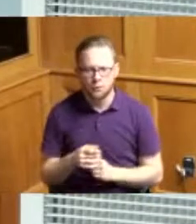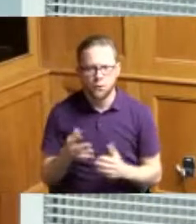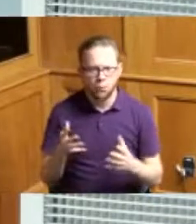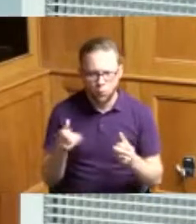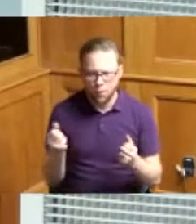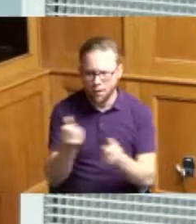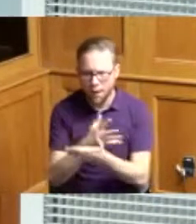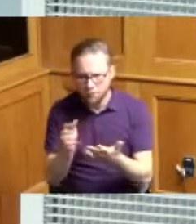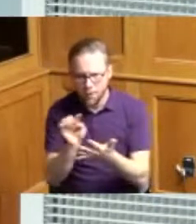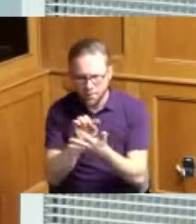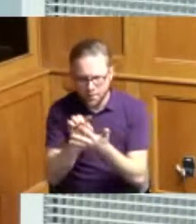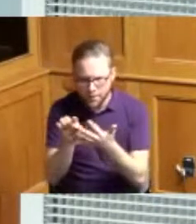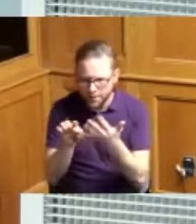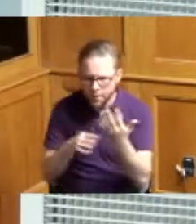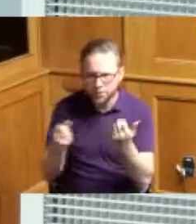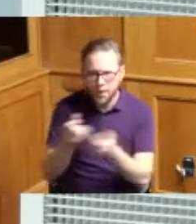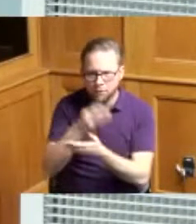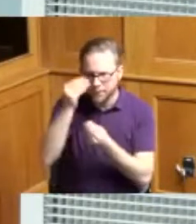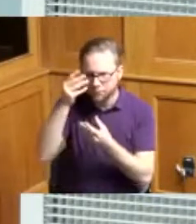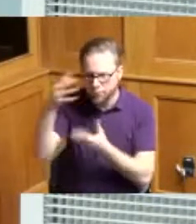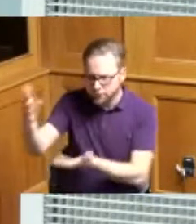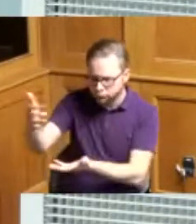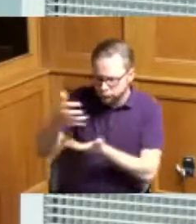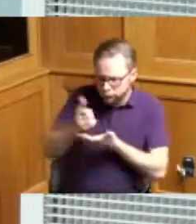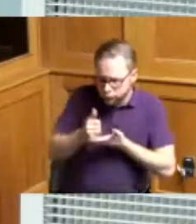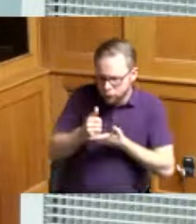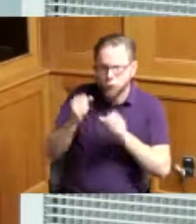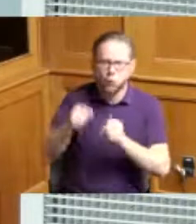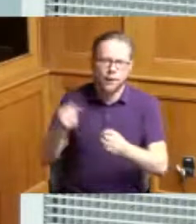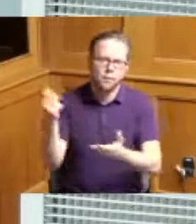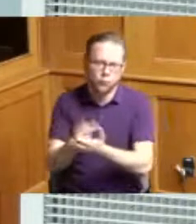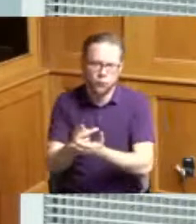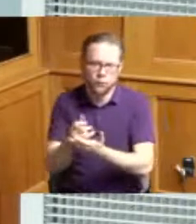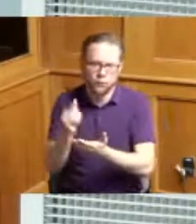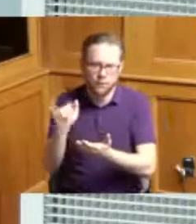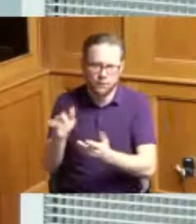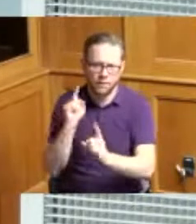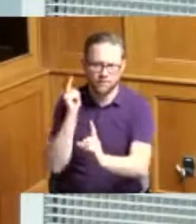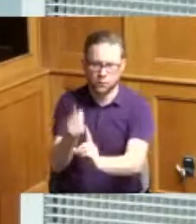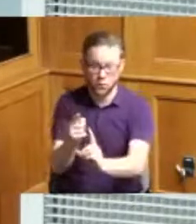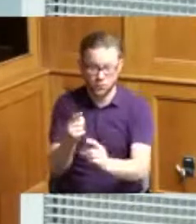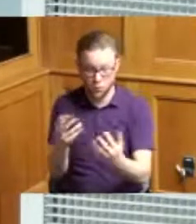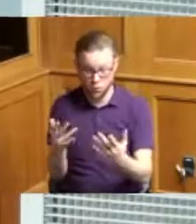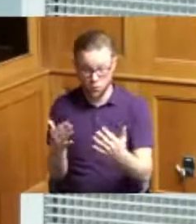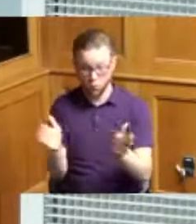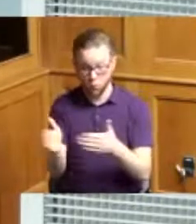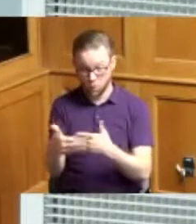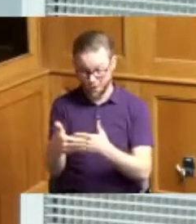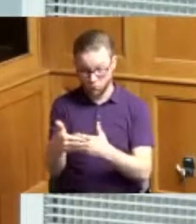to approve the application and so the waiting room I think you're referring to are the applications